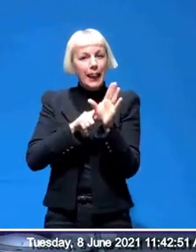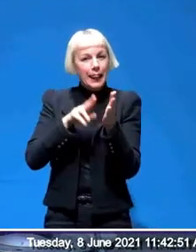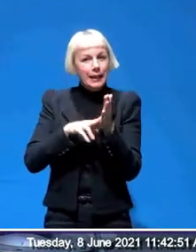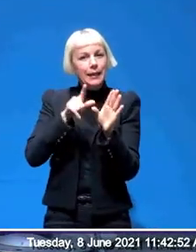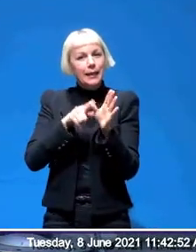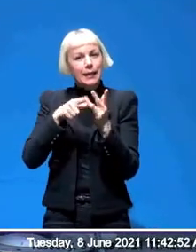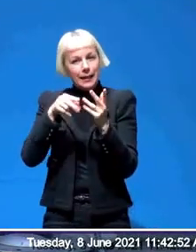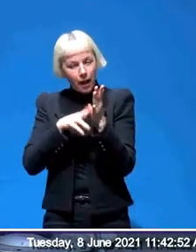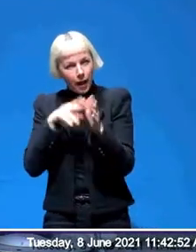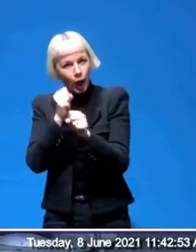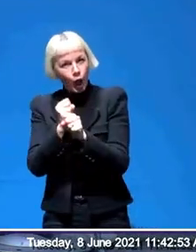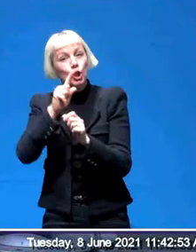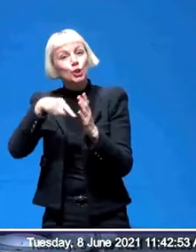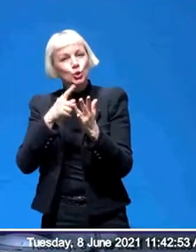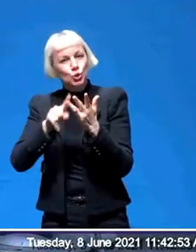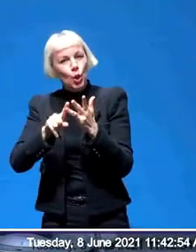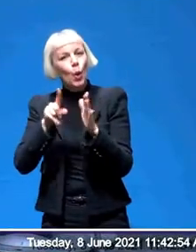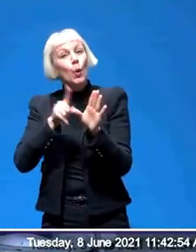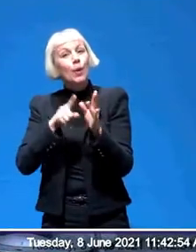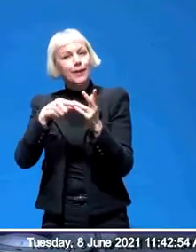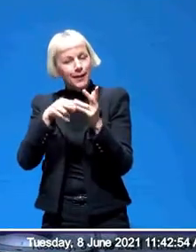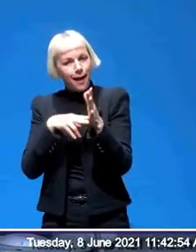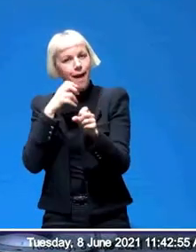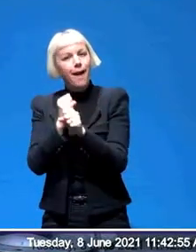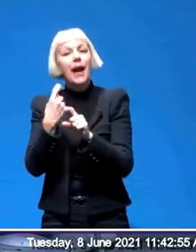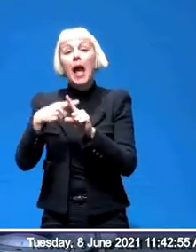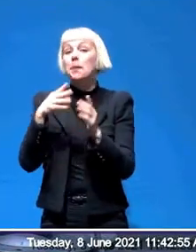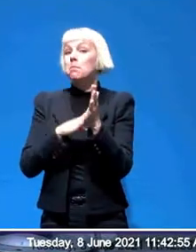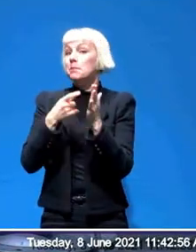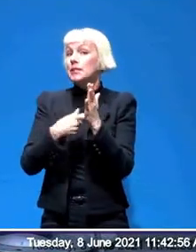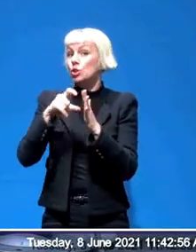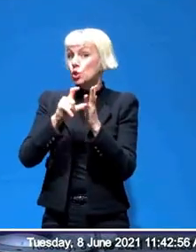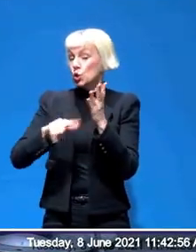on 7 March 2019 to discuss the investigation process as the matter had